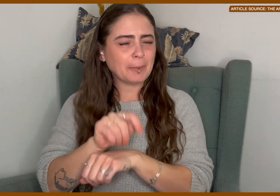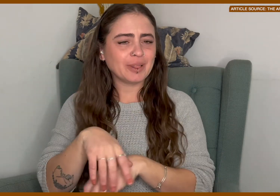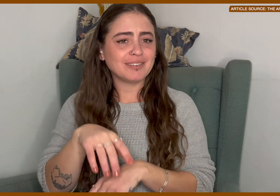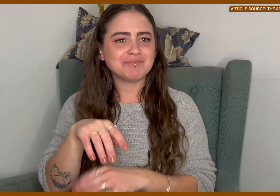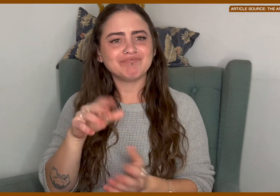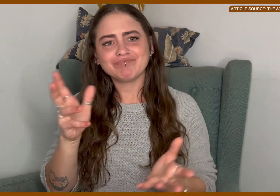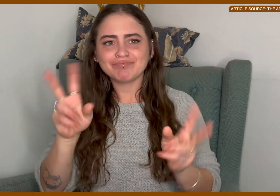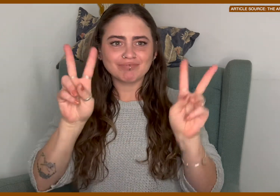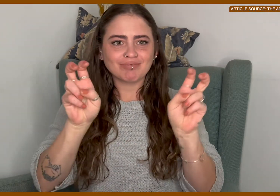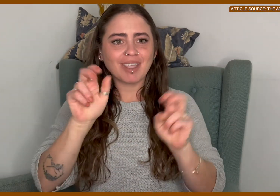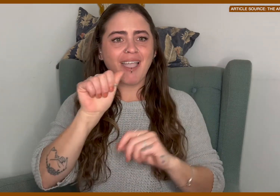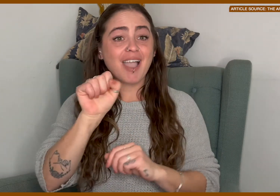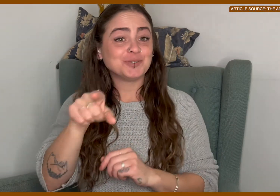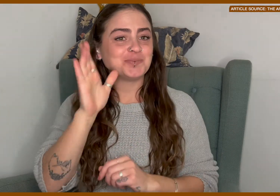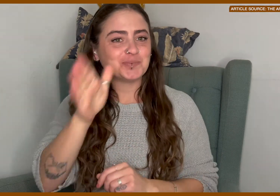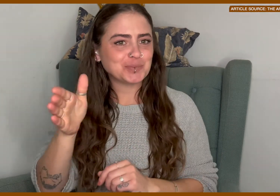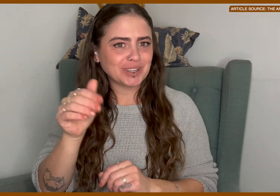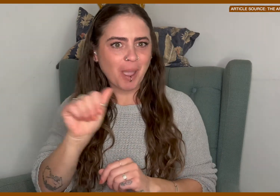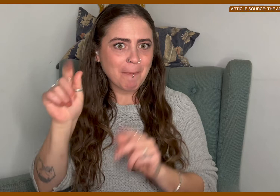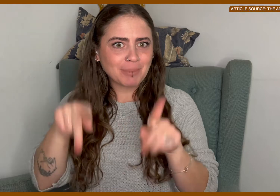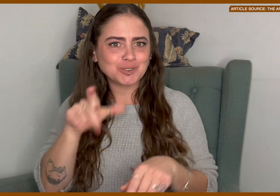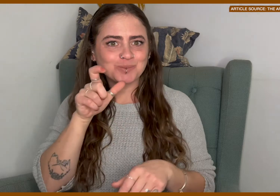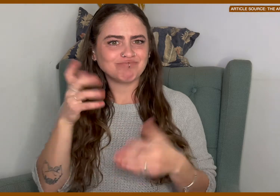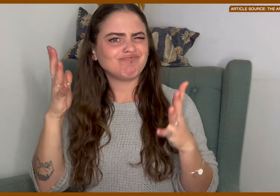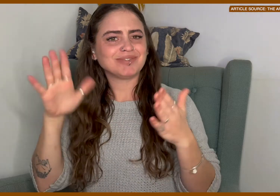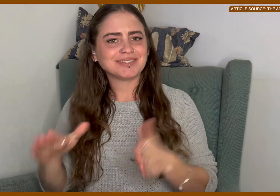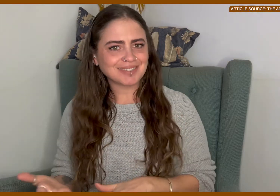“as you would a person who has died”, Karul says.